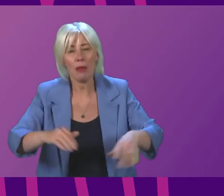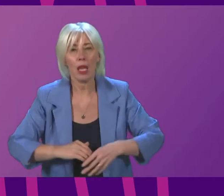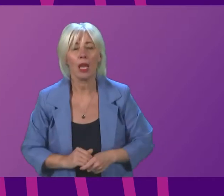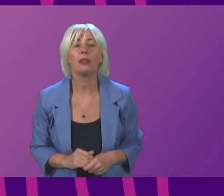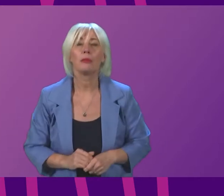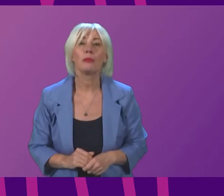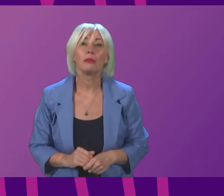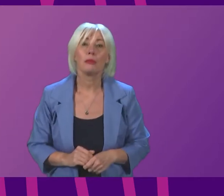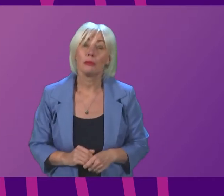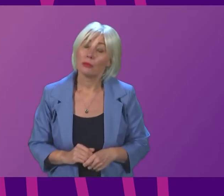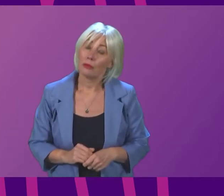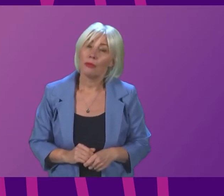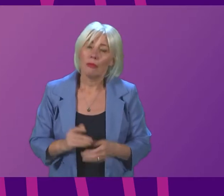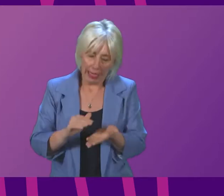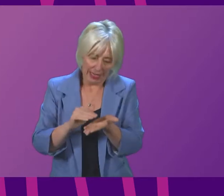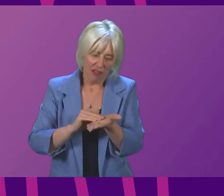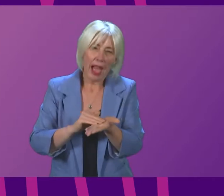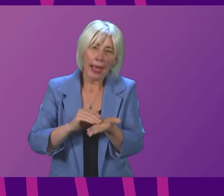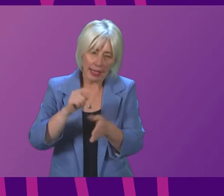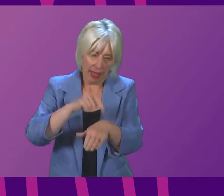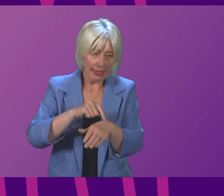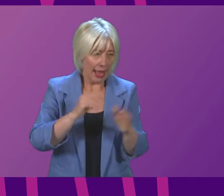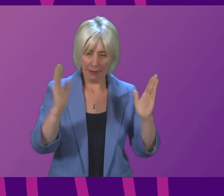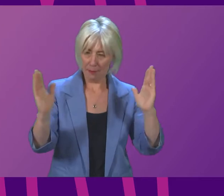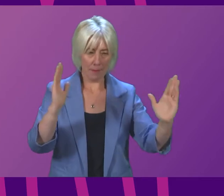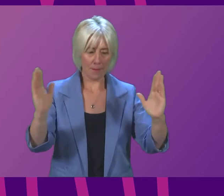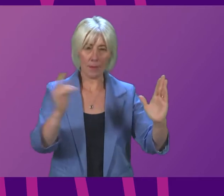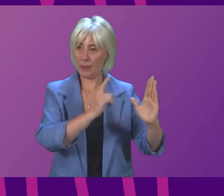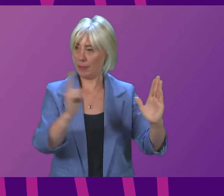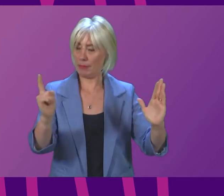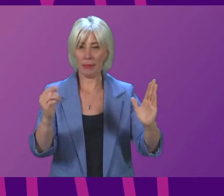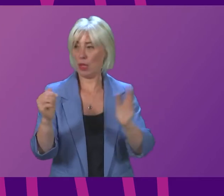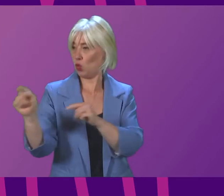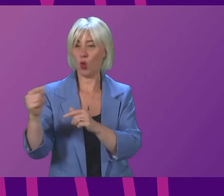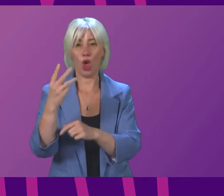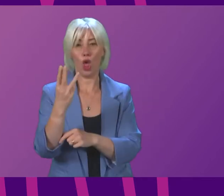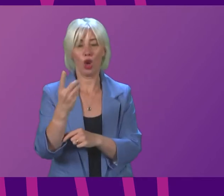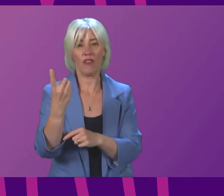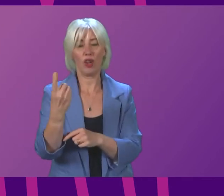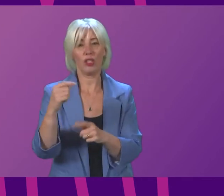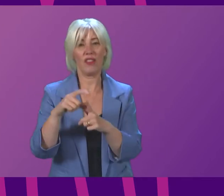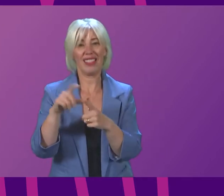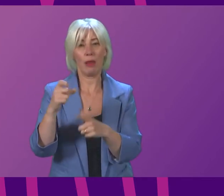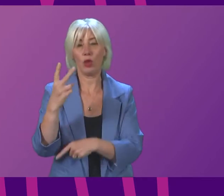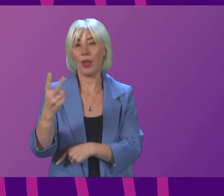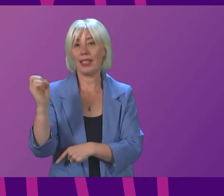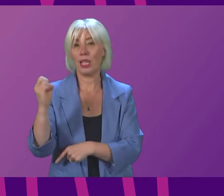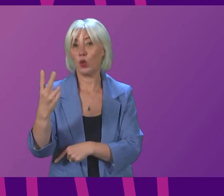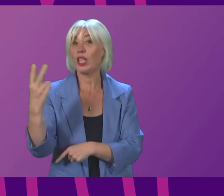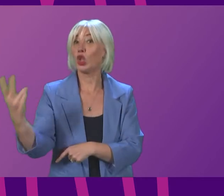By defining a time period that extends to 31 December 2022, we expressly acknowledge the